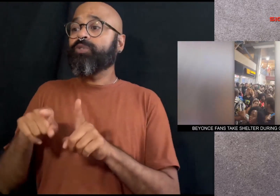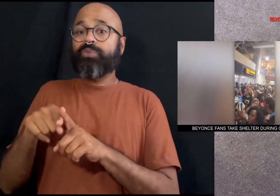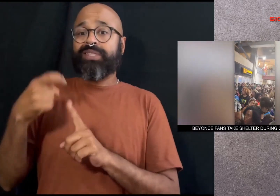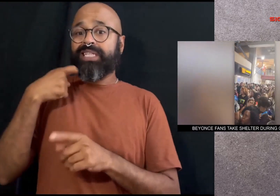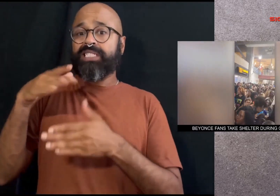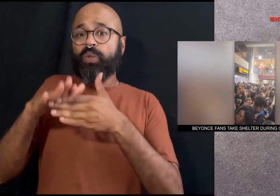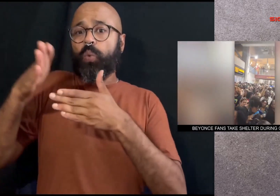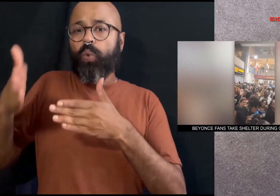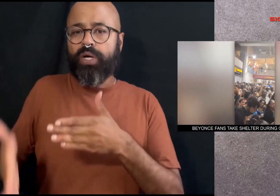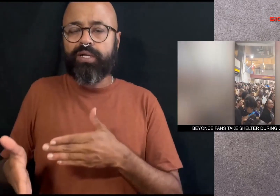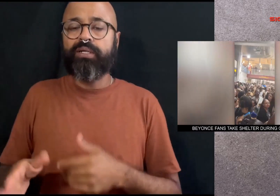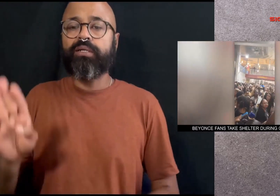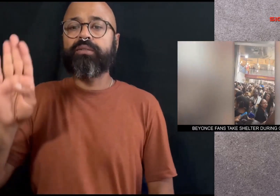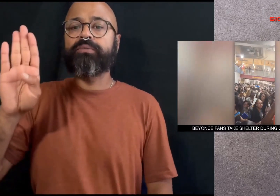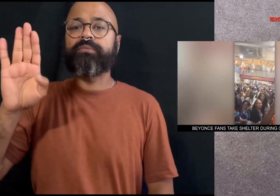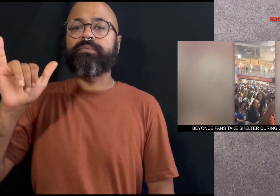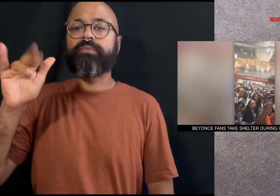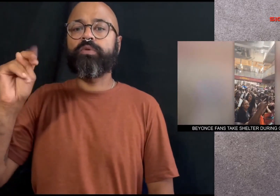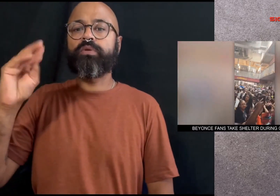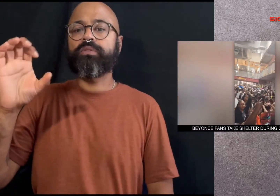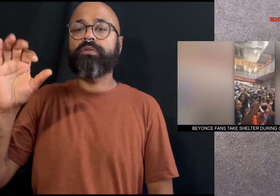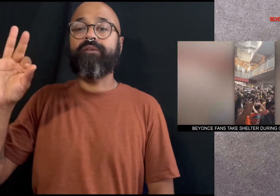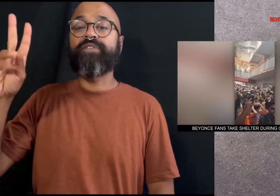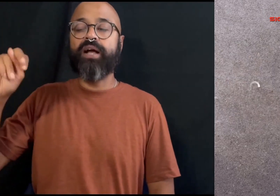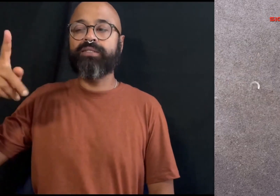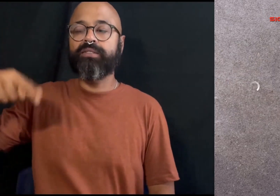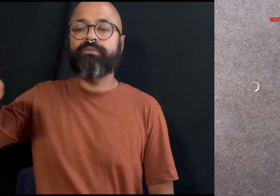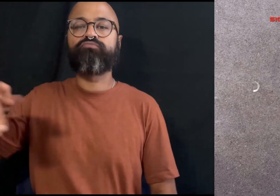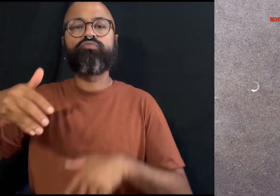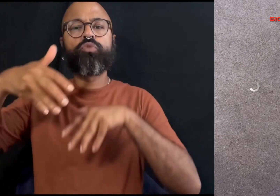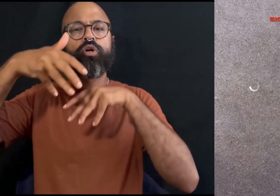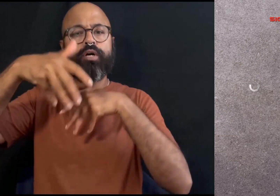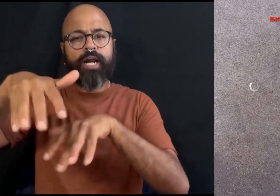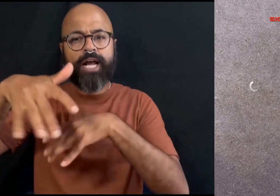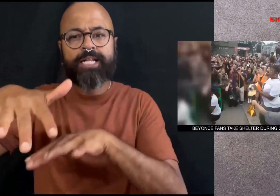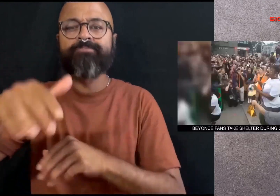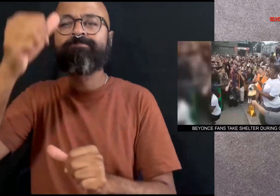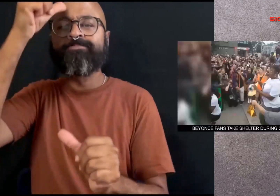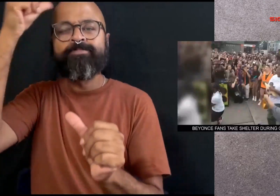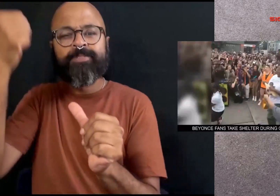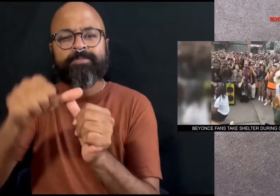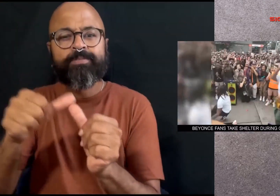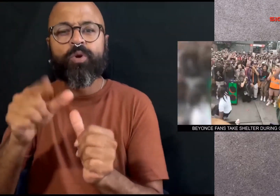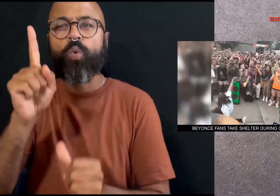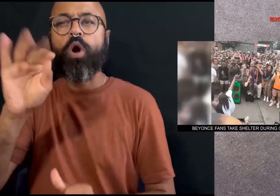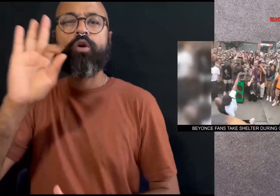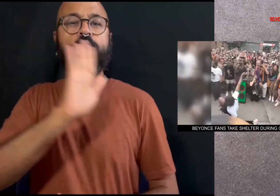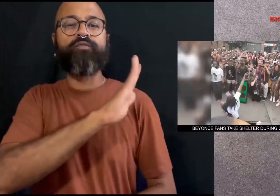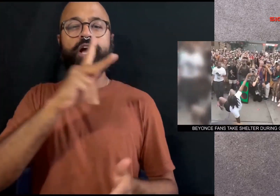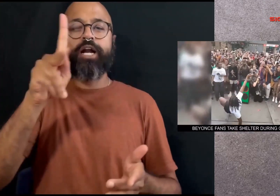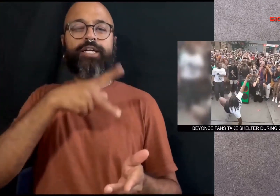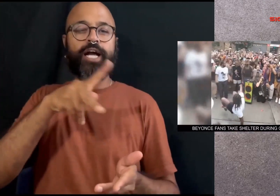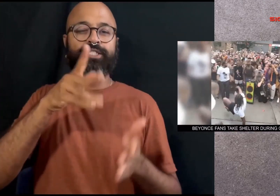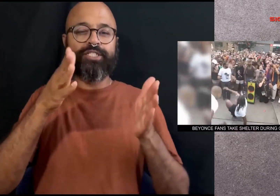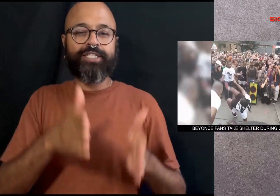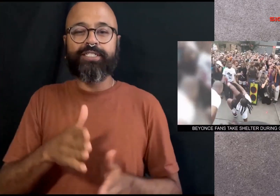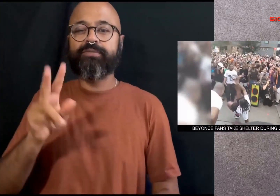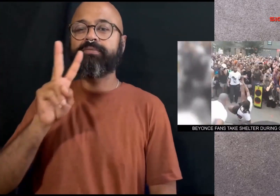Also, this weekend, Beyonce fans rallied and remembered one of her dancers. 28 year old O'Shea Sibley,